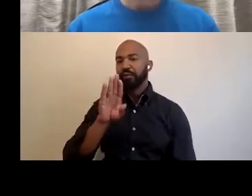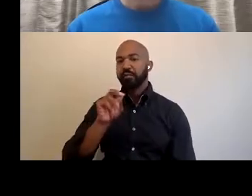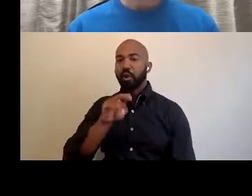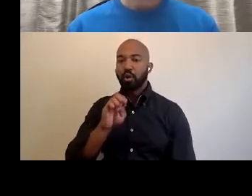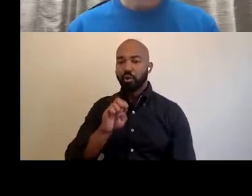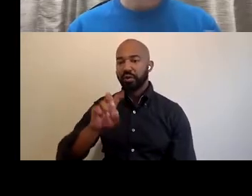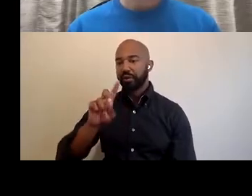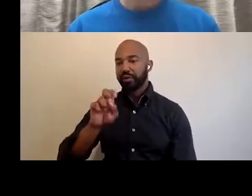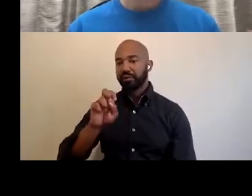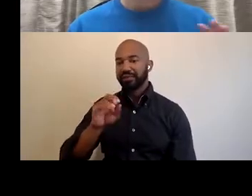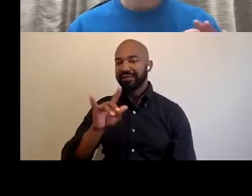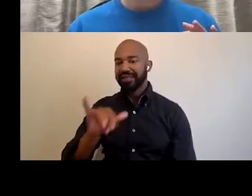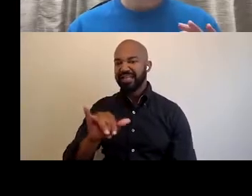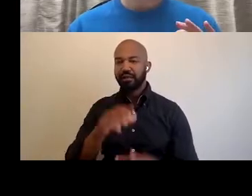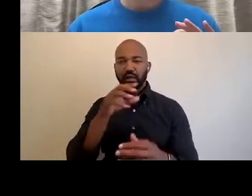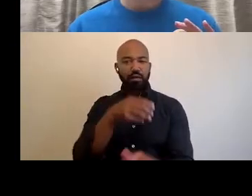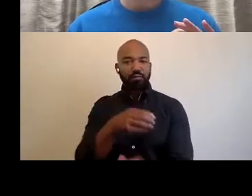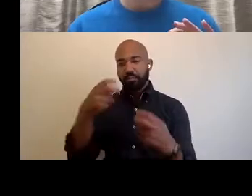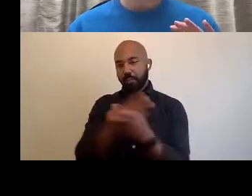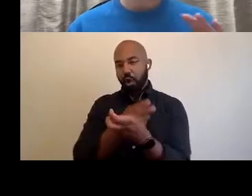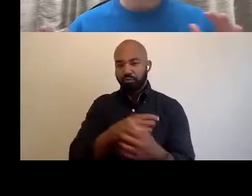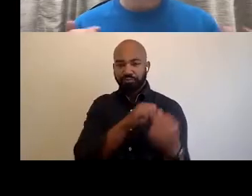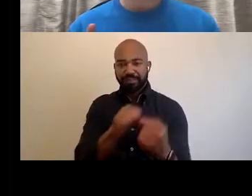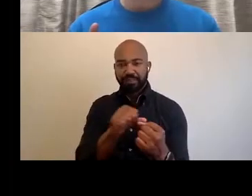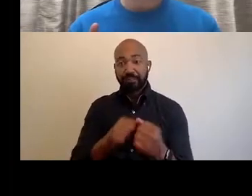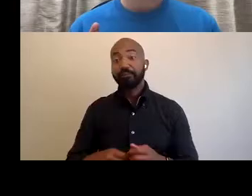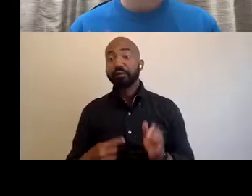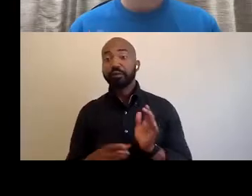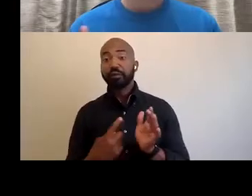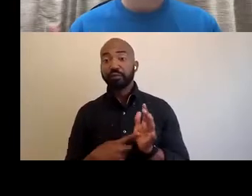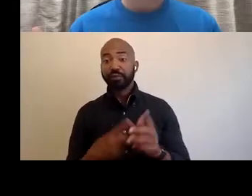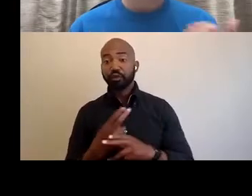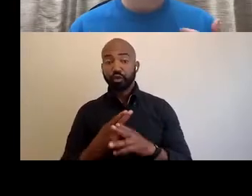I sometimes realize that I use terminology or clinicians use terminology